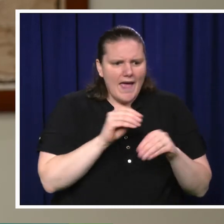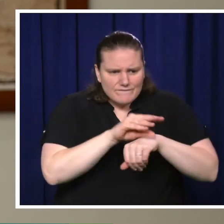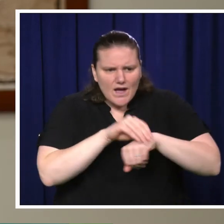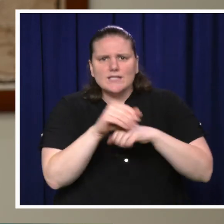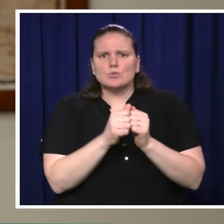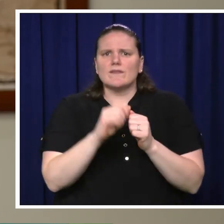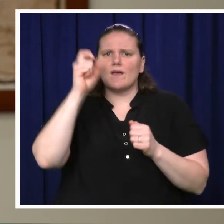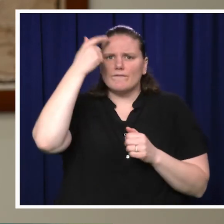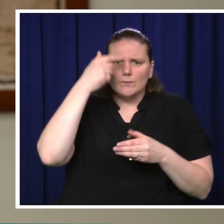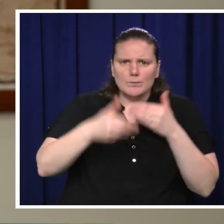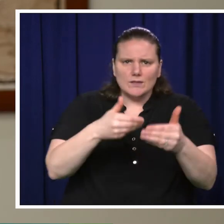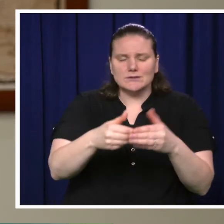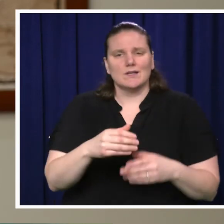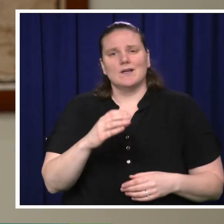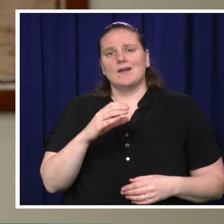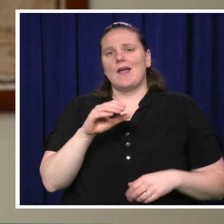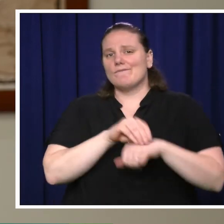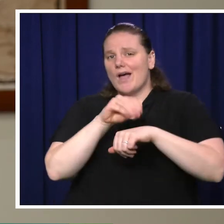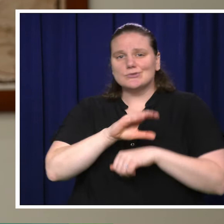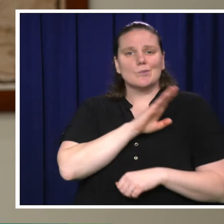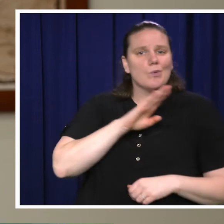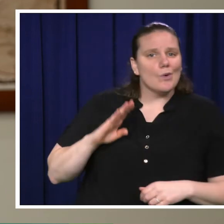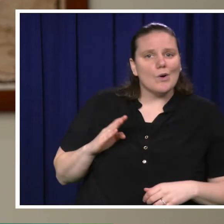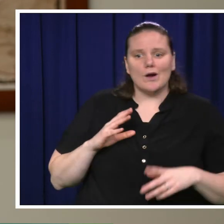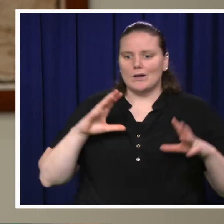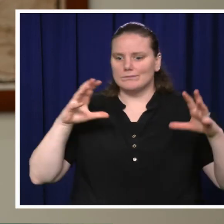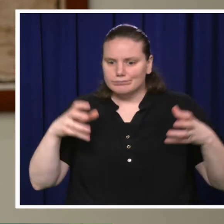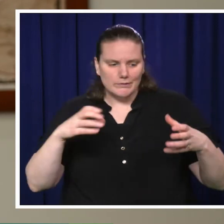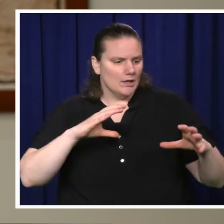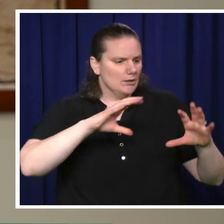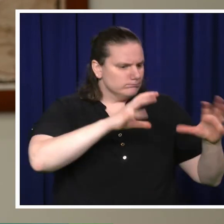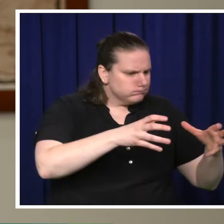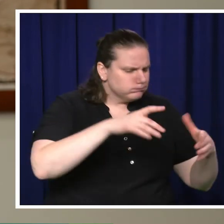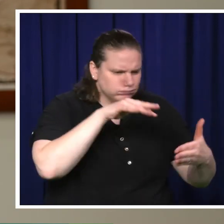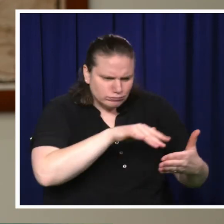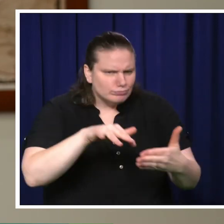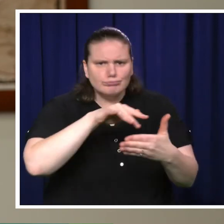advice on many government processes. Members of our advisory boards and commissions spent countless